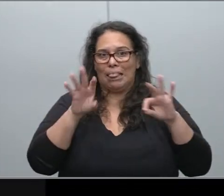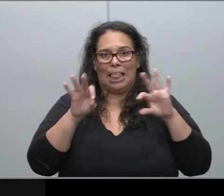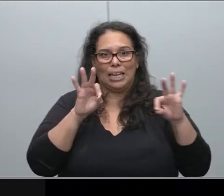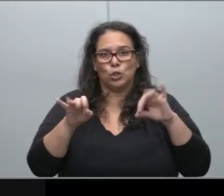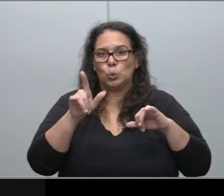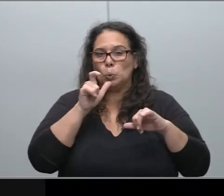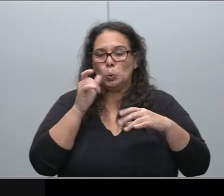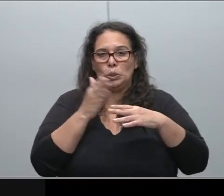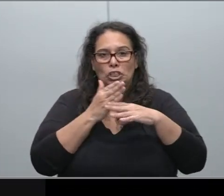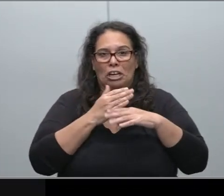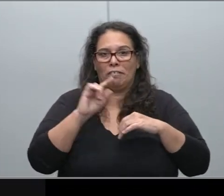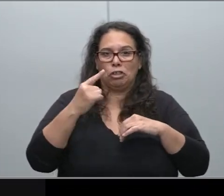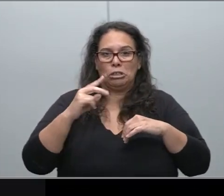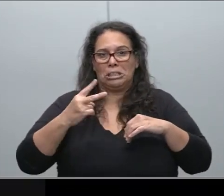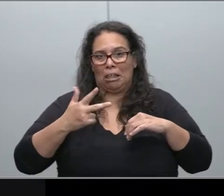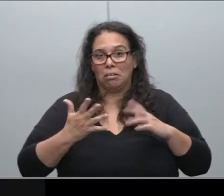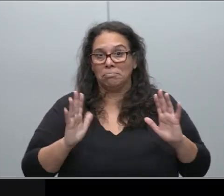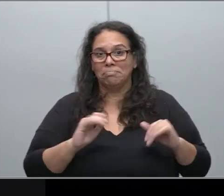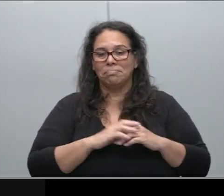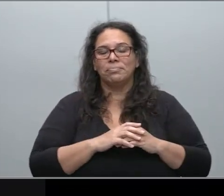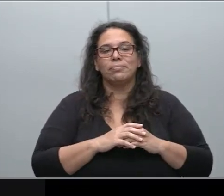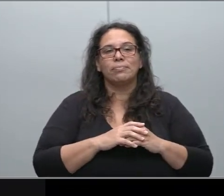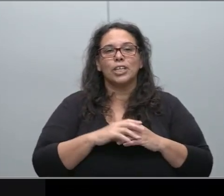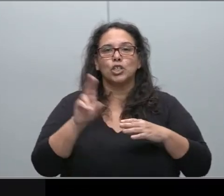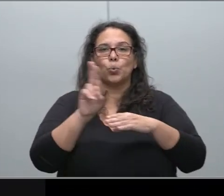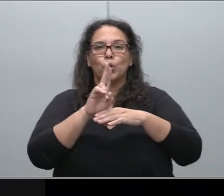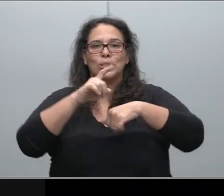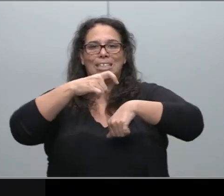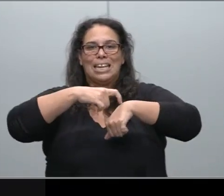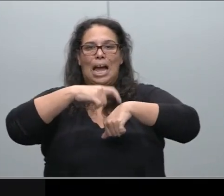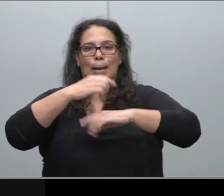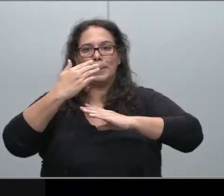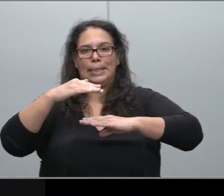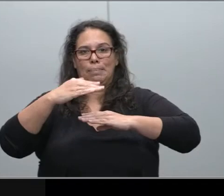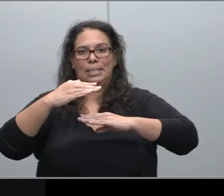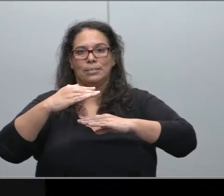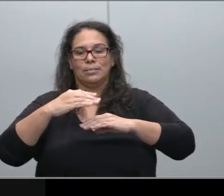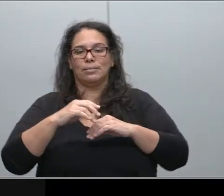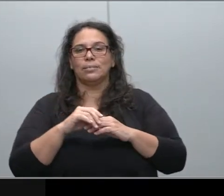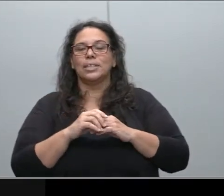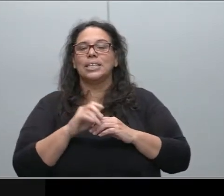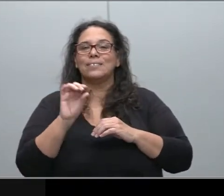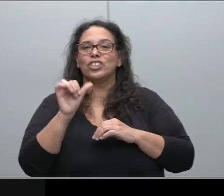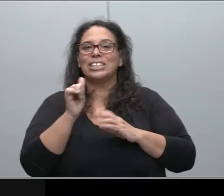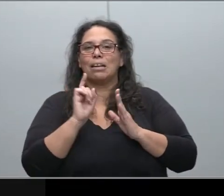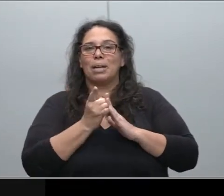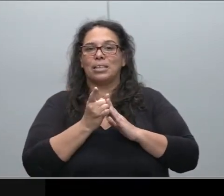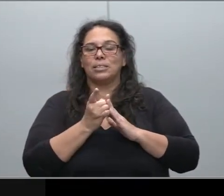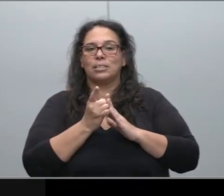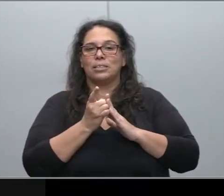Or do you, did you launch the Thought Exchange? I did. You guys can't see it? No. - No.